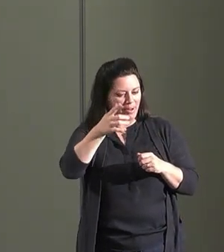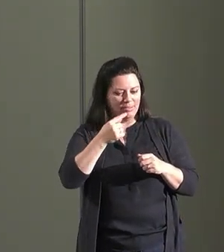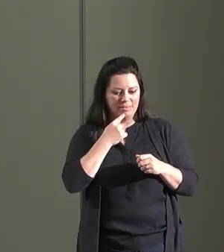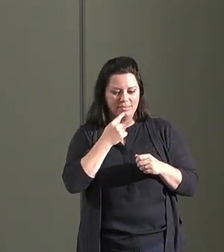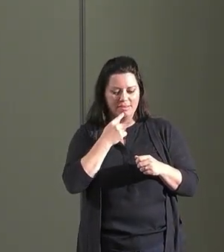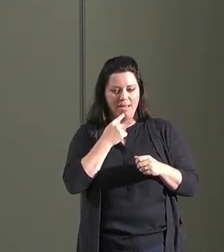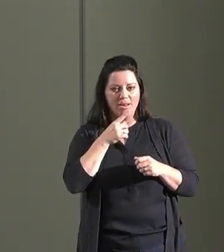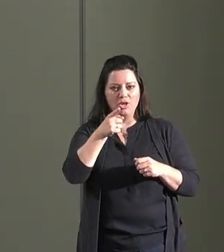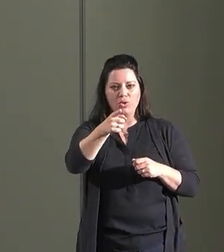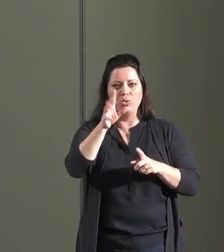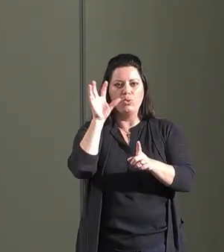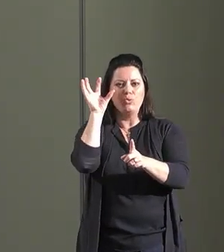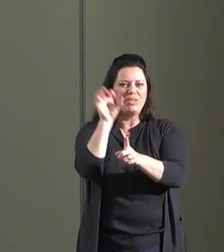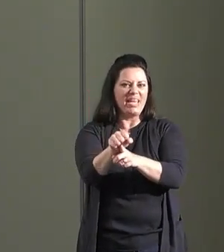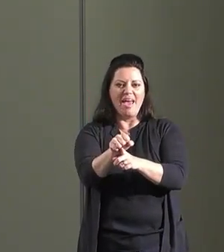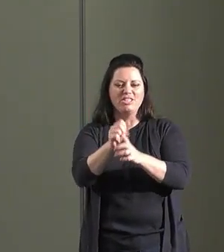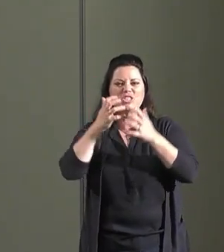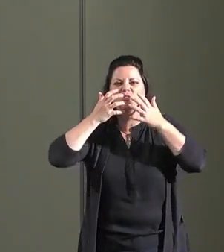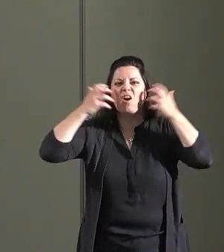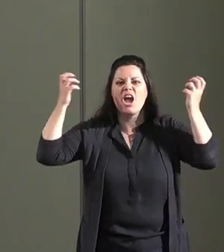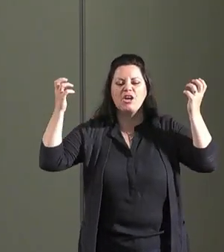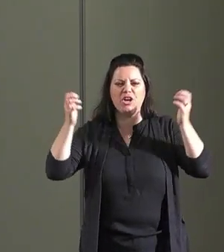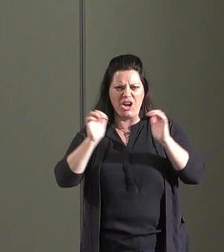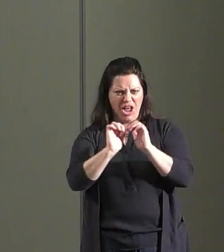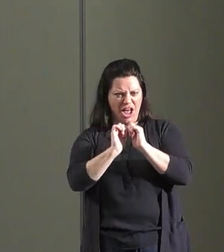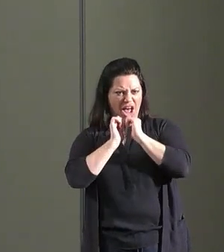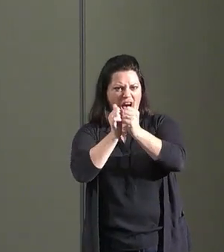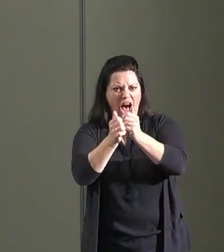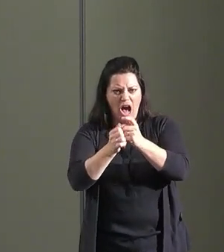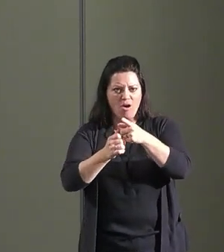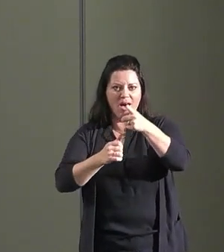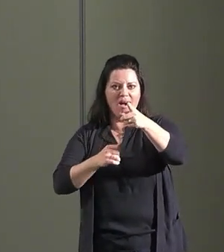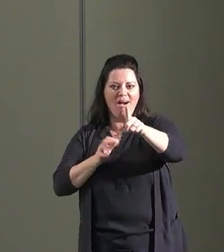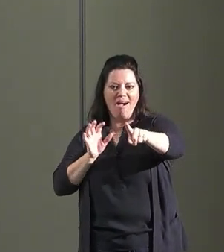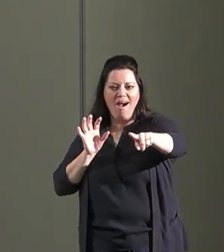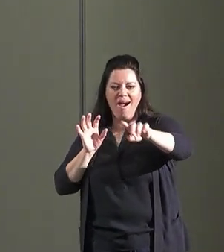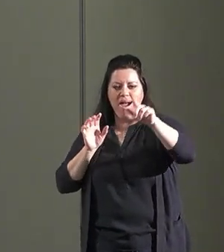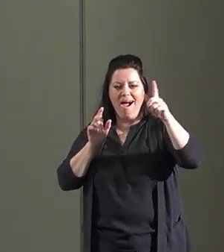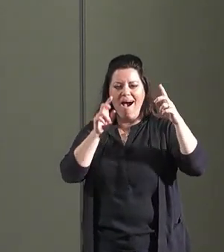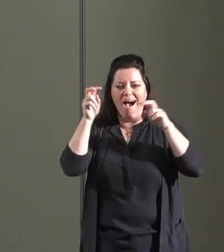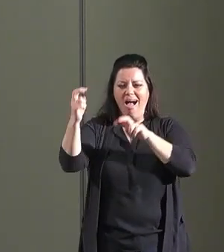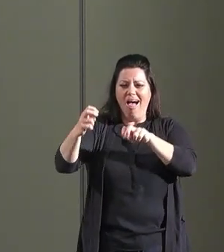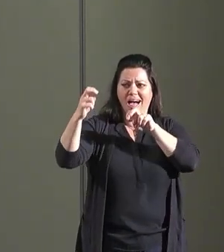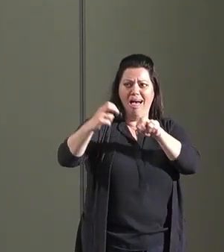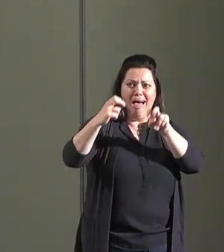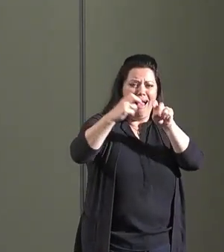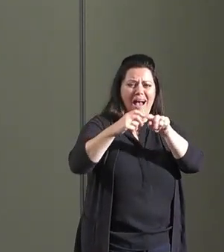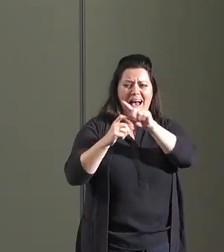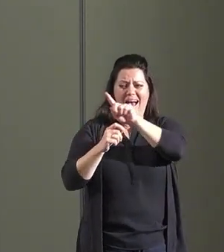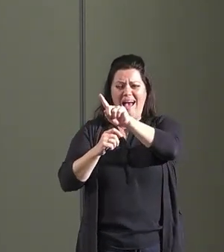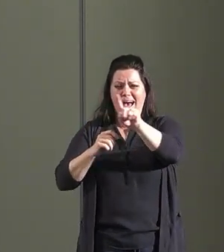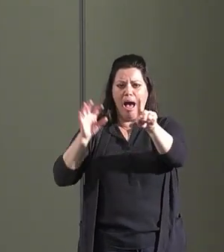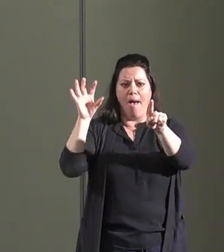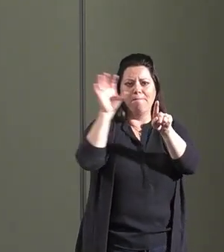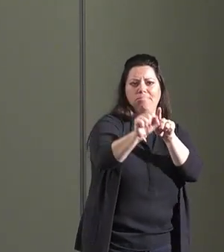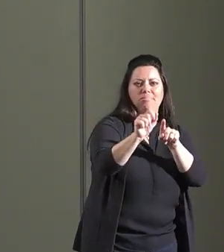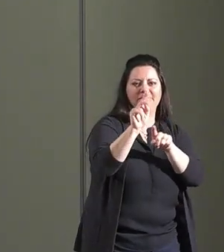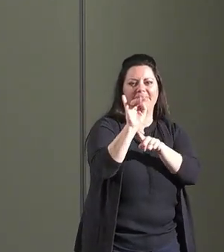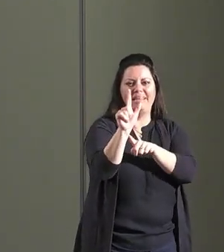by the tail. You have this thing running out and big. And in that tends to just -- you got